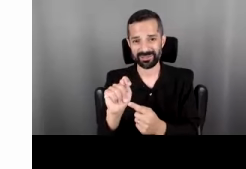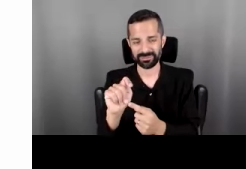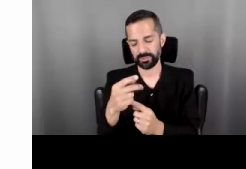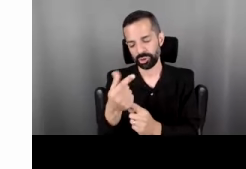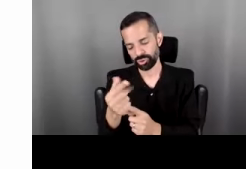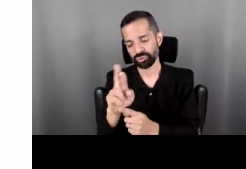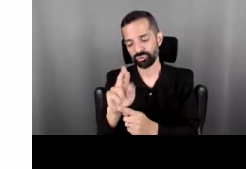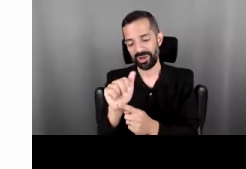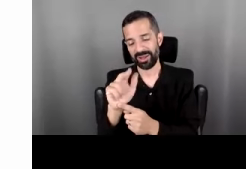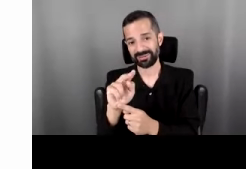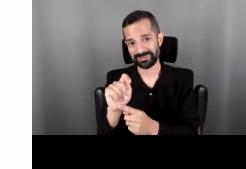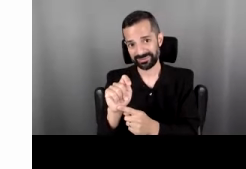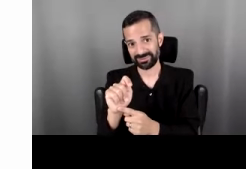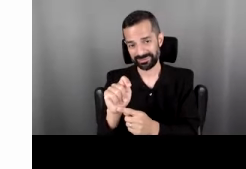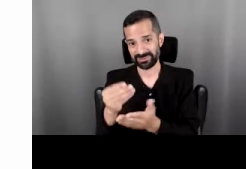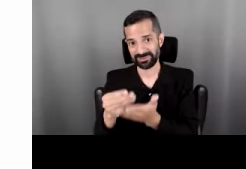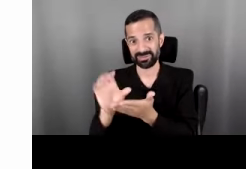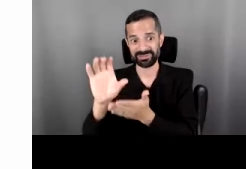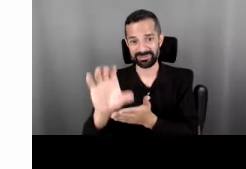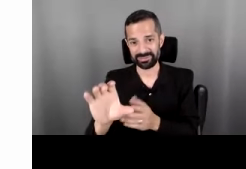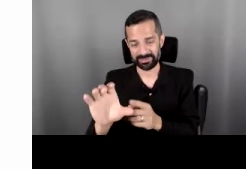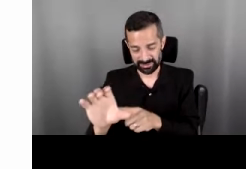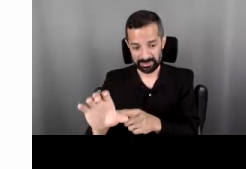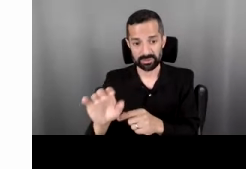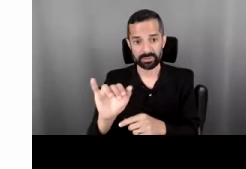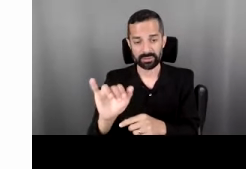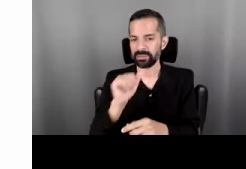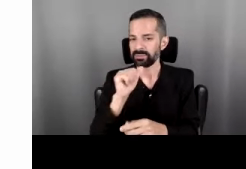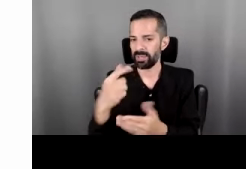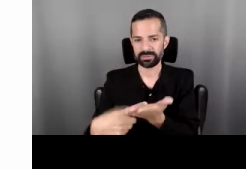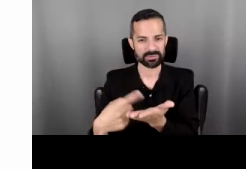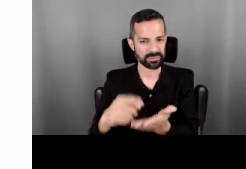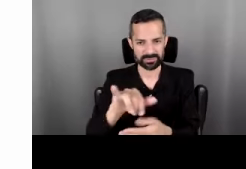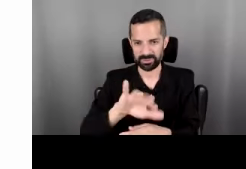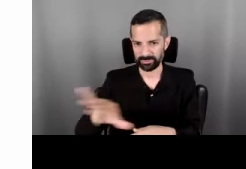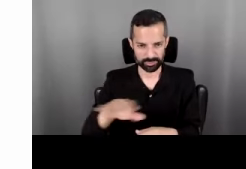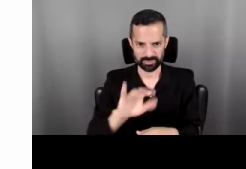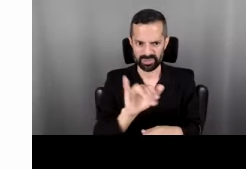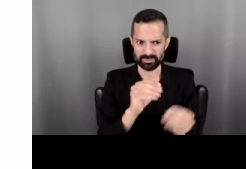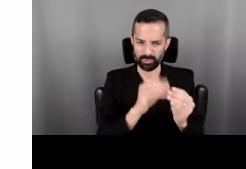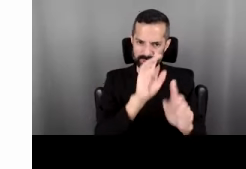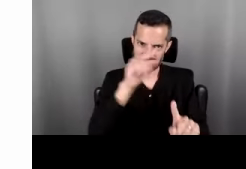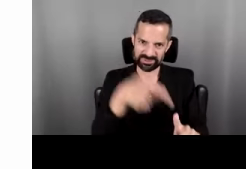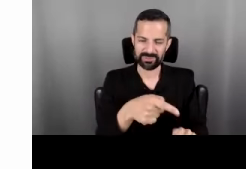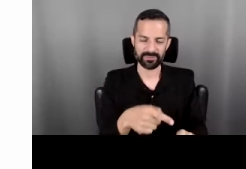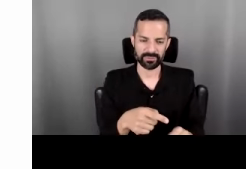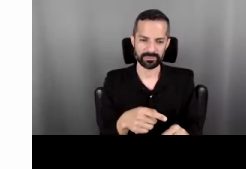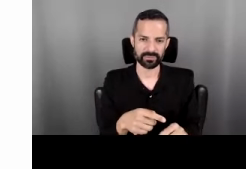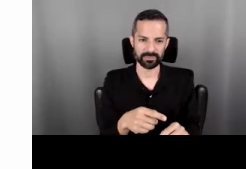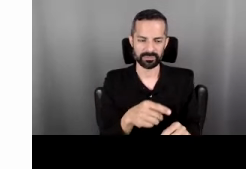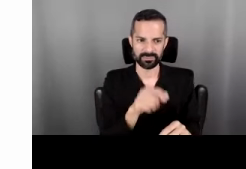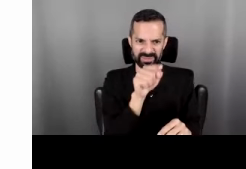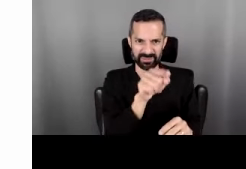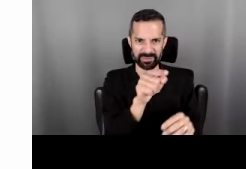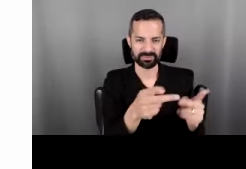Because we're following the specific and exact deliverables of that grant. So that is not necessarily covered in that process. Just a little disclaimer.